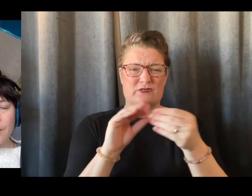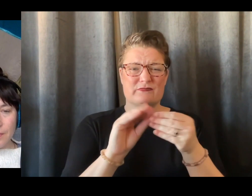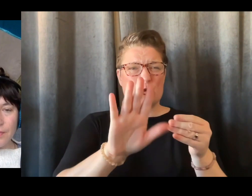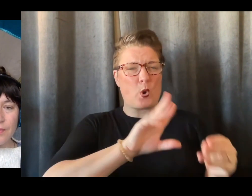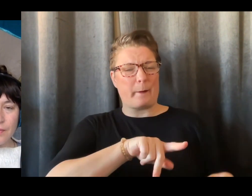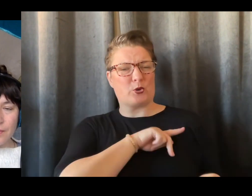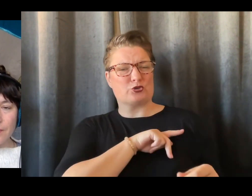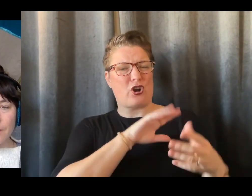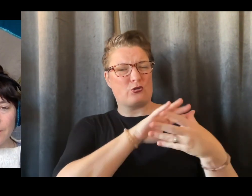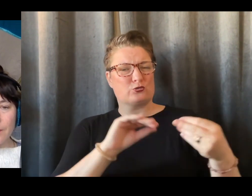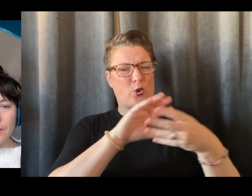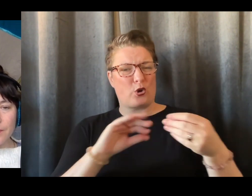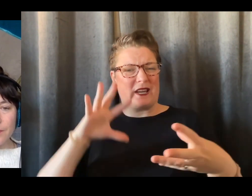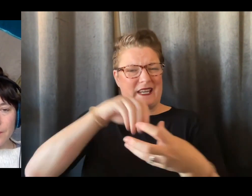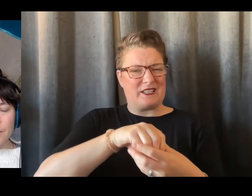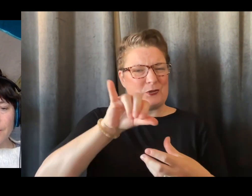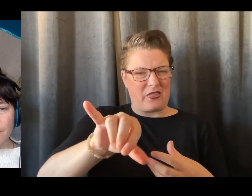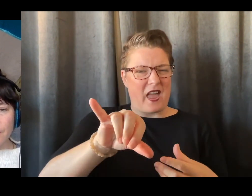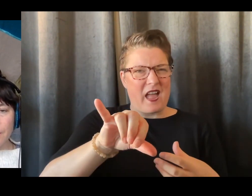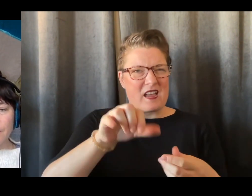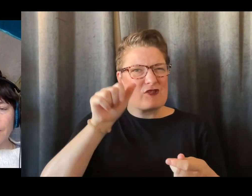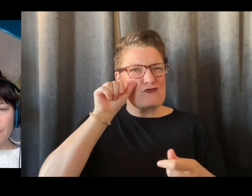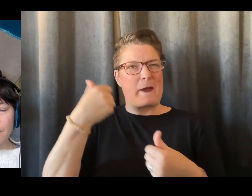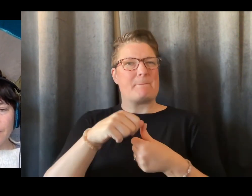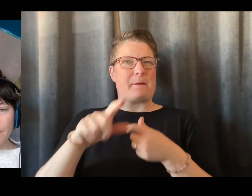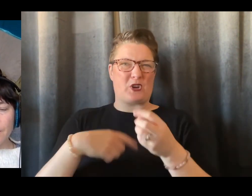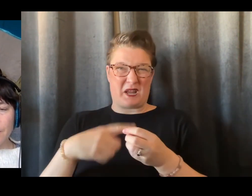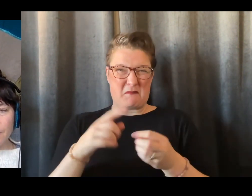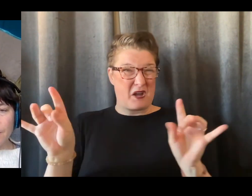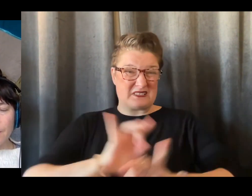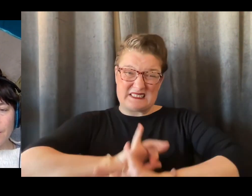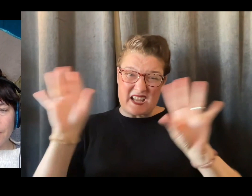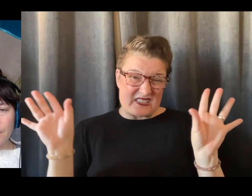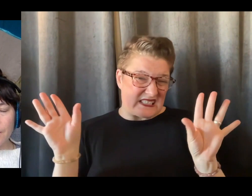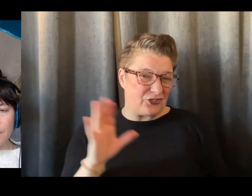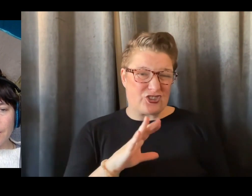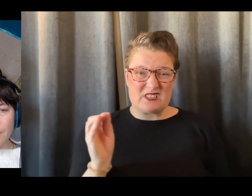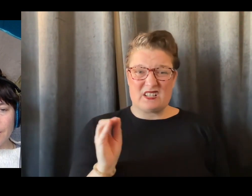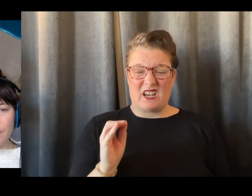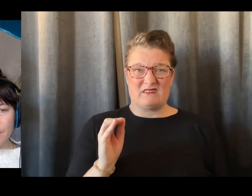of devastation and offering um, one path for, for healing.